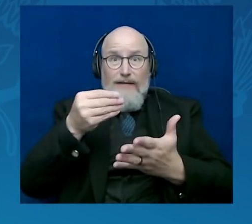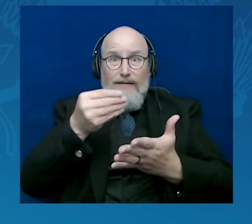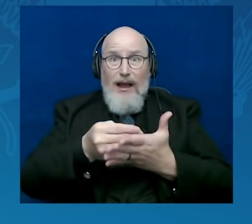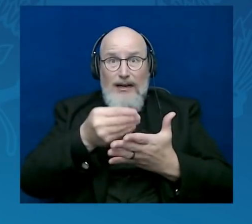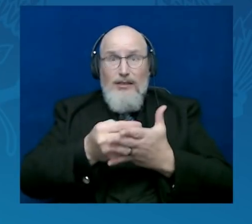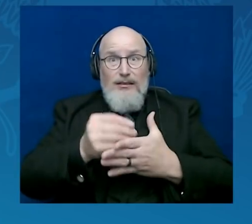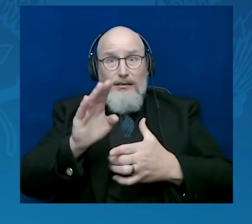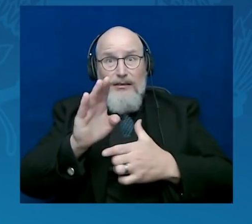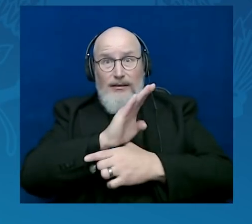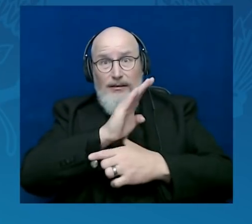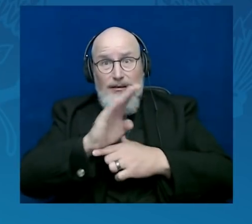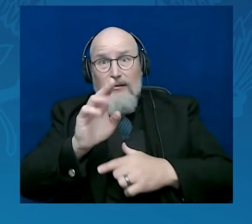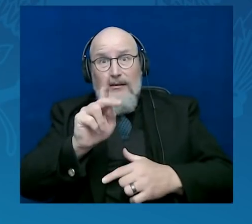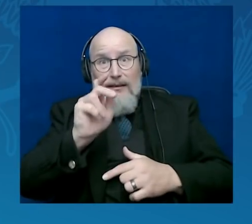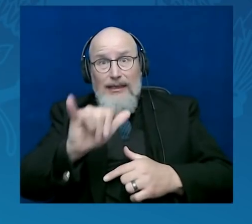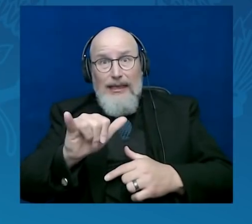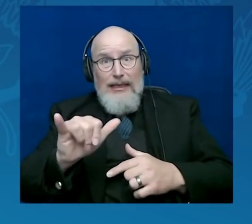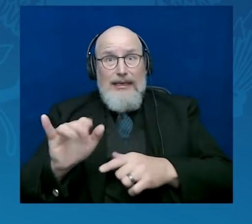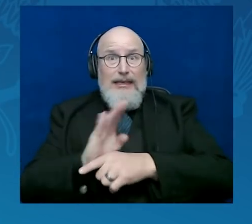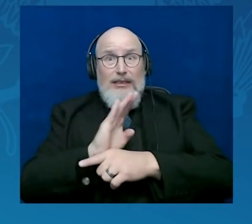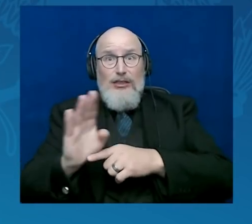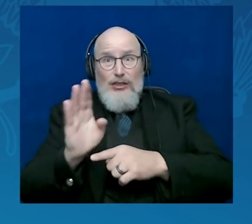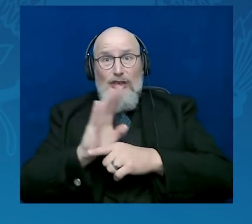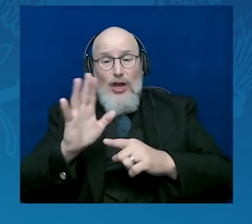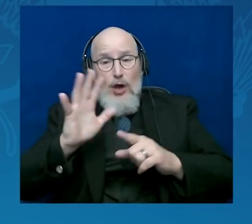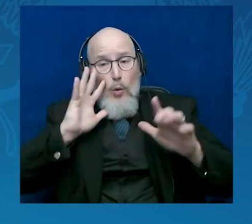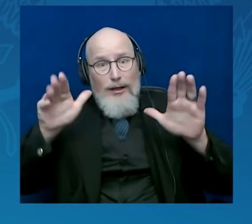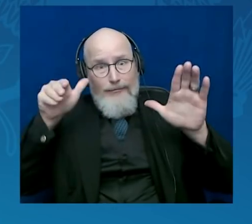And we will target those who are complicit